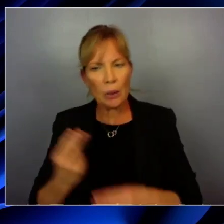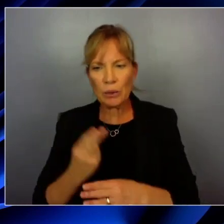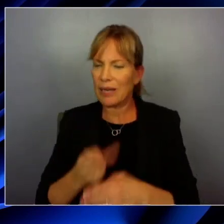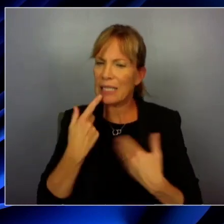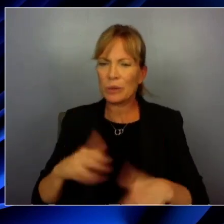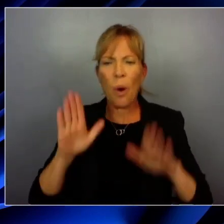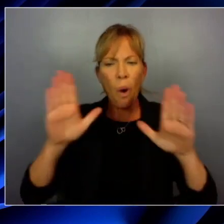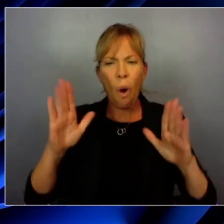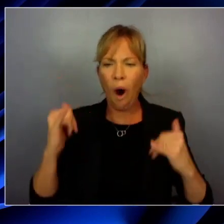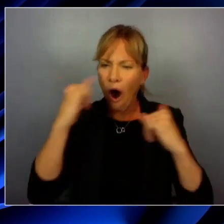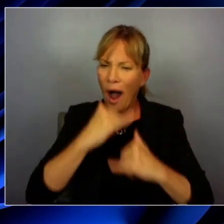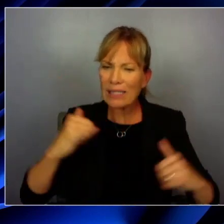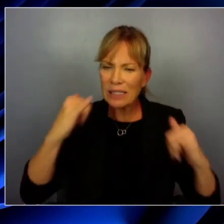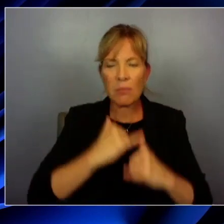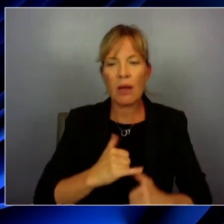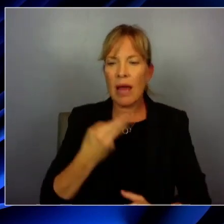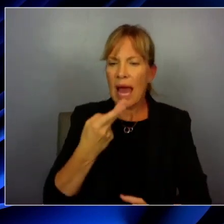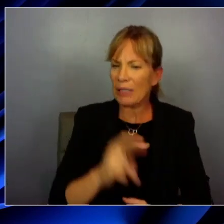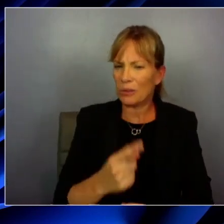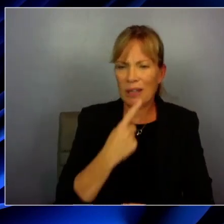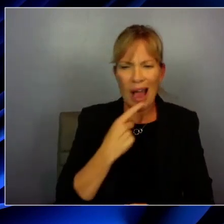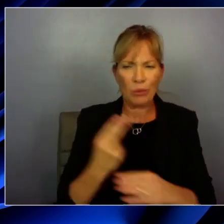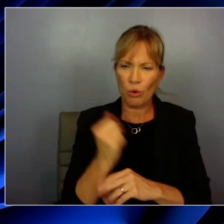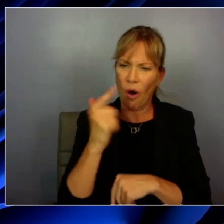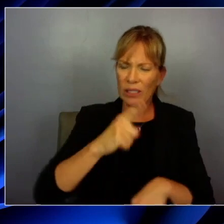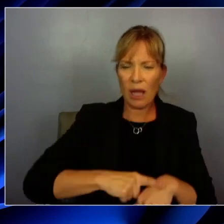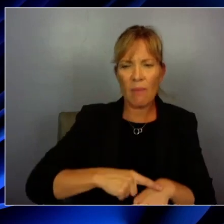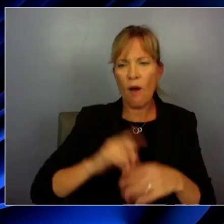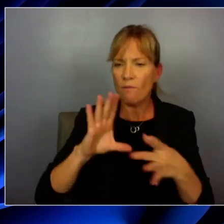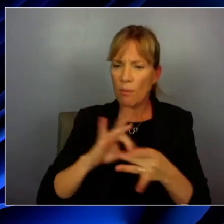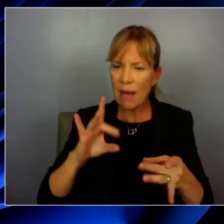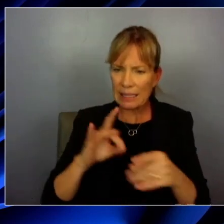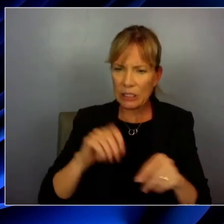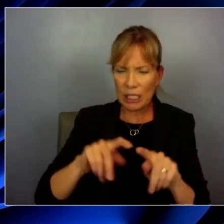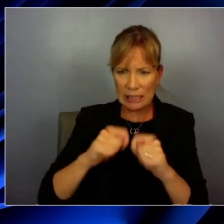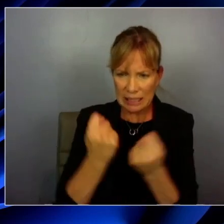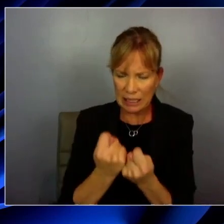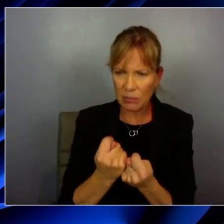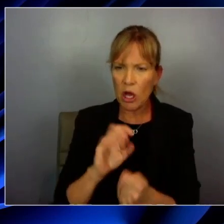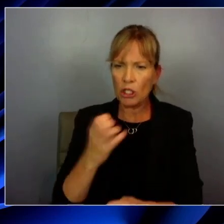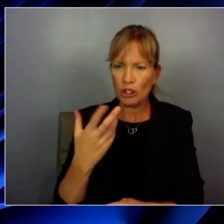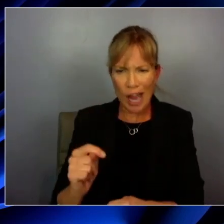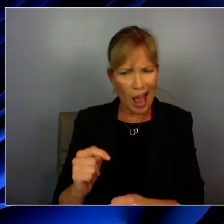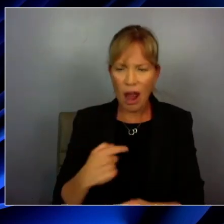now I'm using it for messages in teams in the teams chat when I just, you know, doesn't really matter about my accuracy.